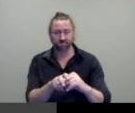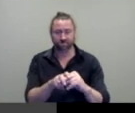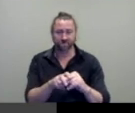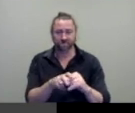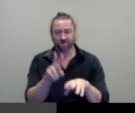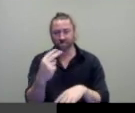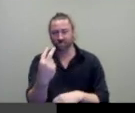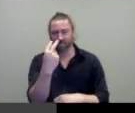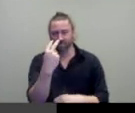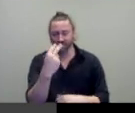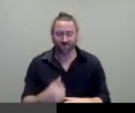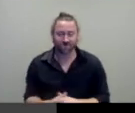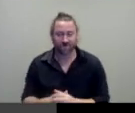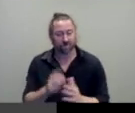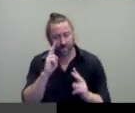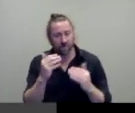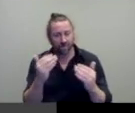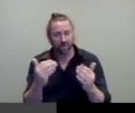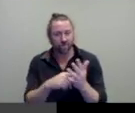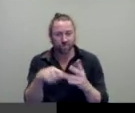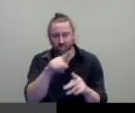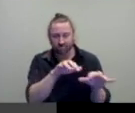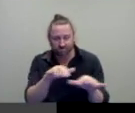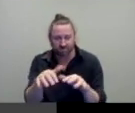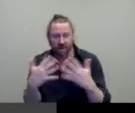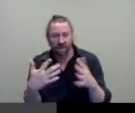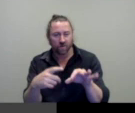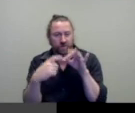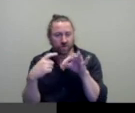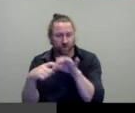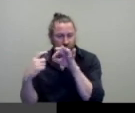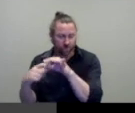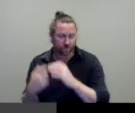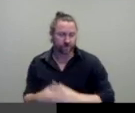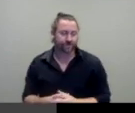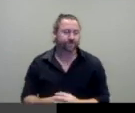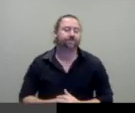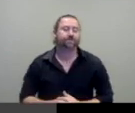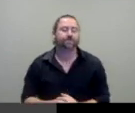I am looking forward to hearing from you all right let's dive in